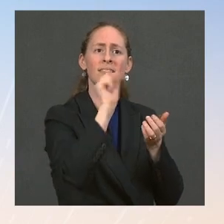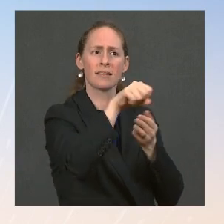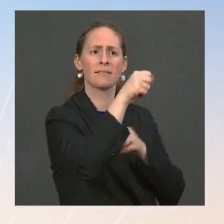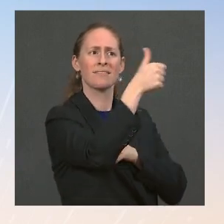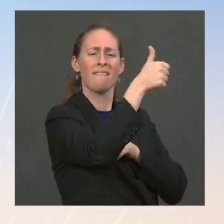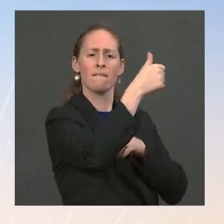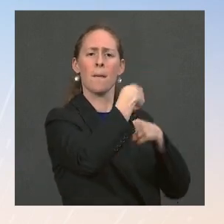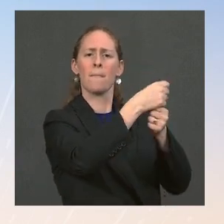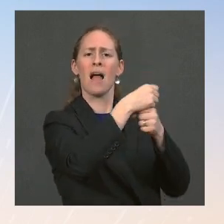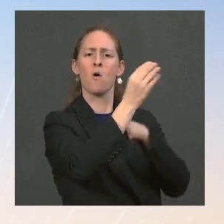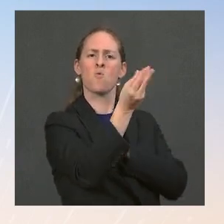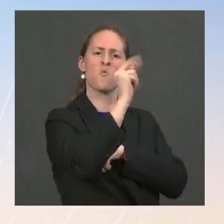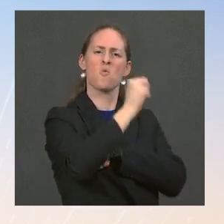There are some issues we've seen,